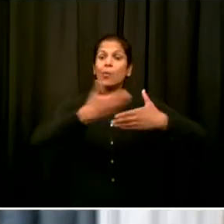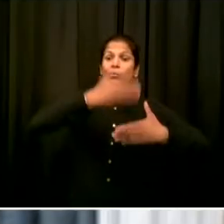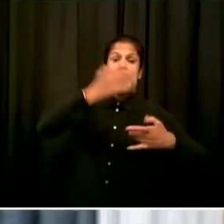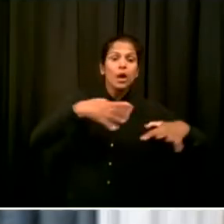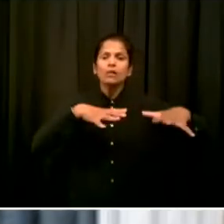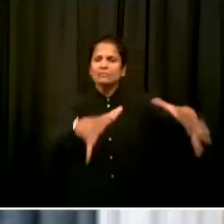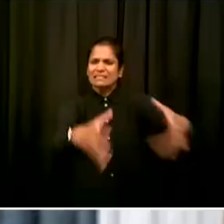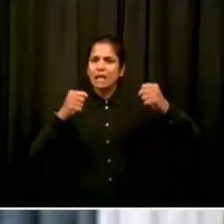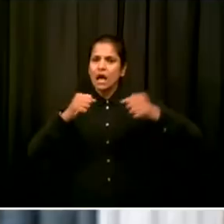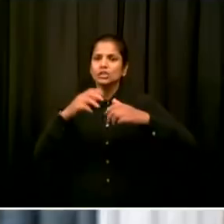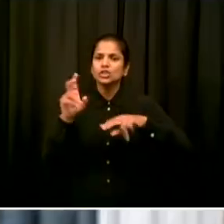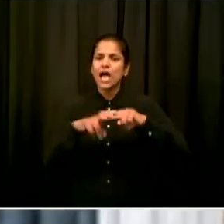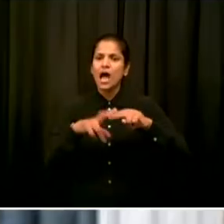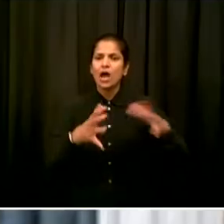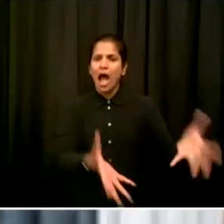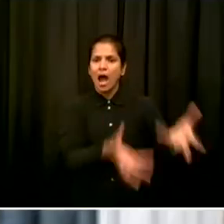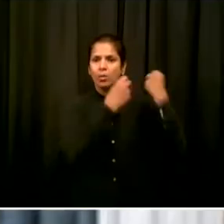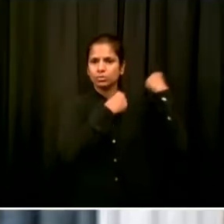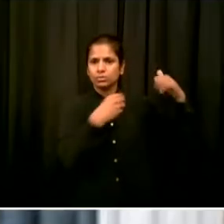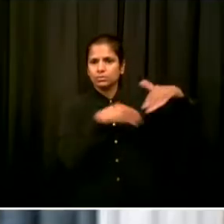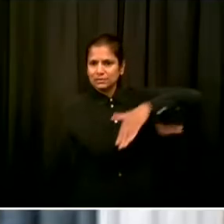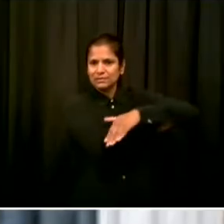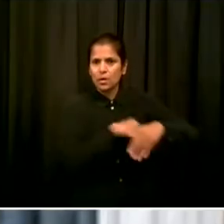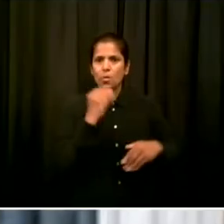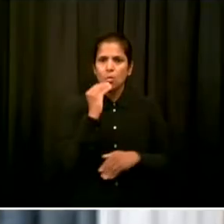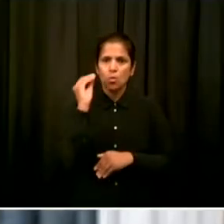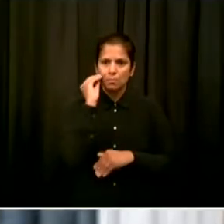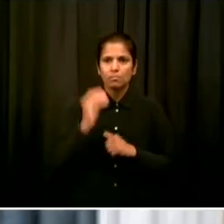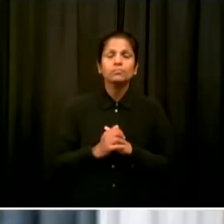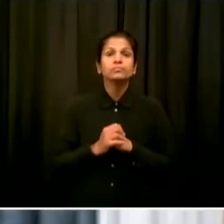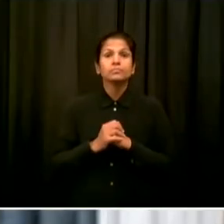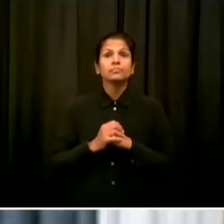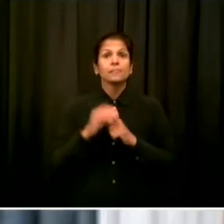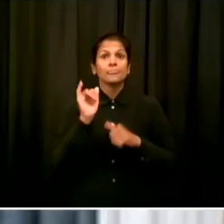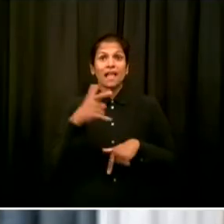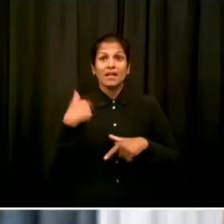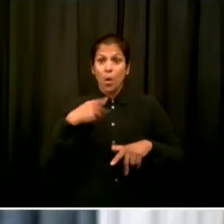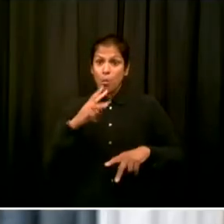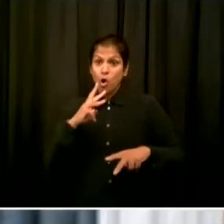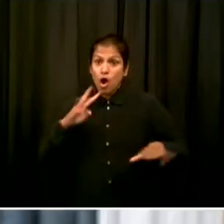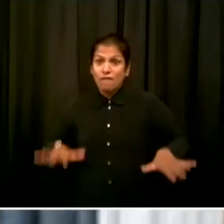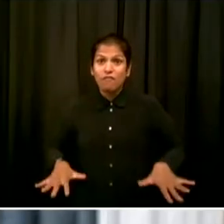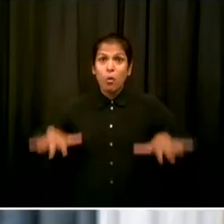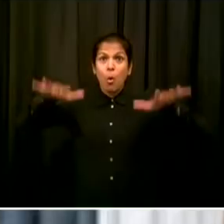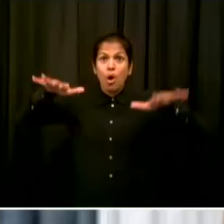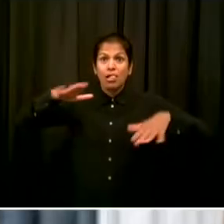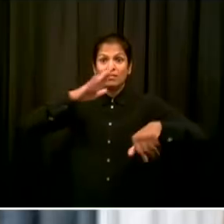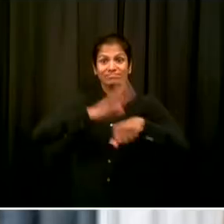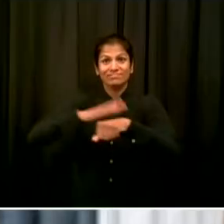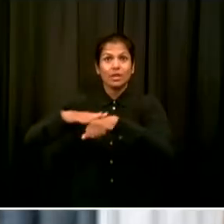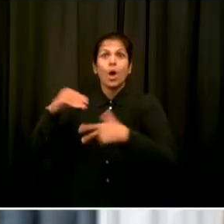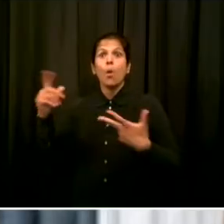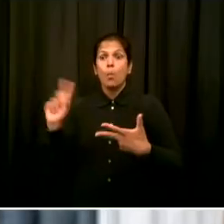WATCH IN EFFECT. WE MAY SEE HEAVY RAINS STILL FROM THE STORM. ADDITIONALLY COASTAL FLOOD